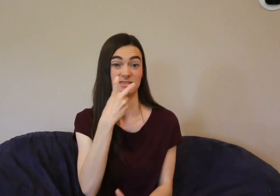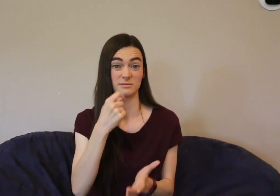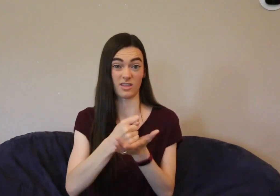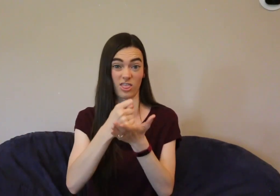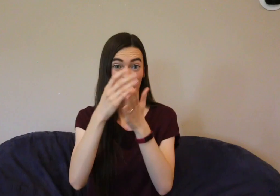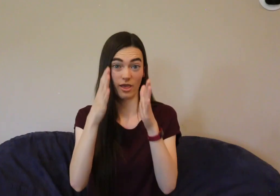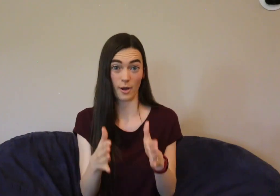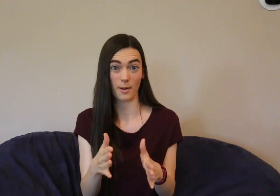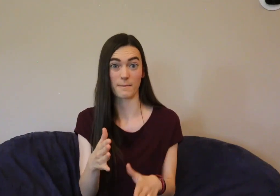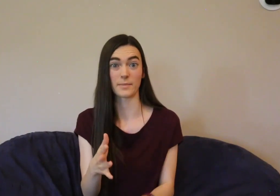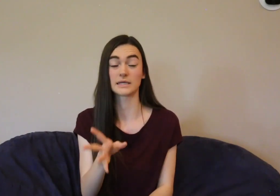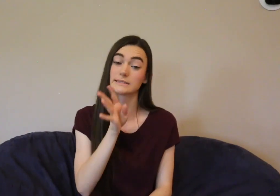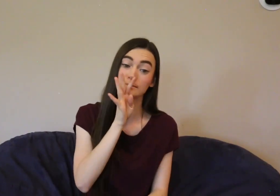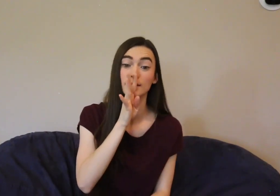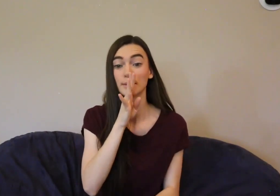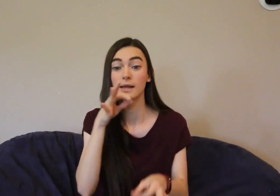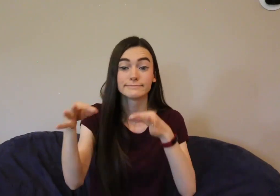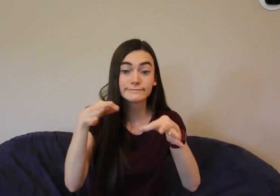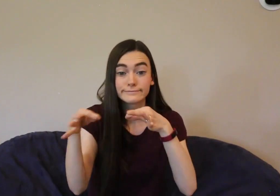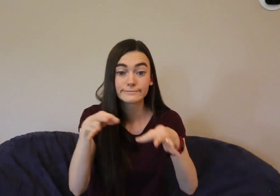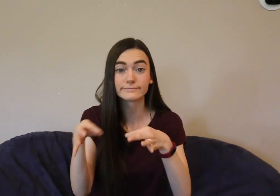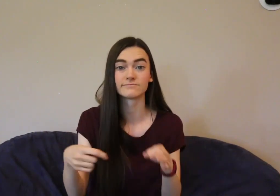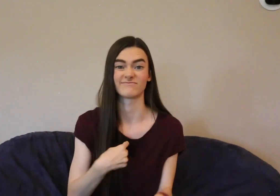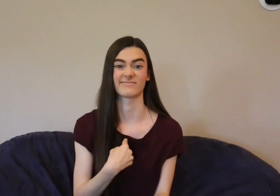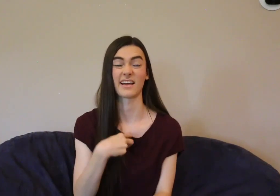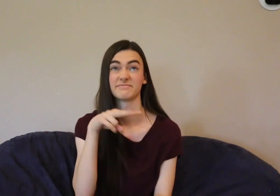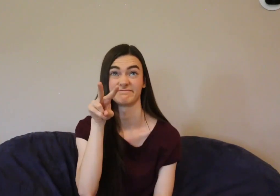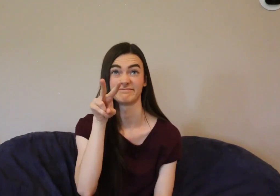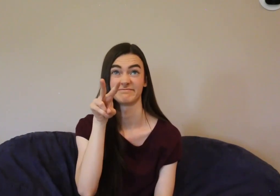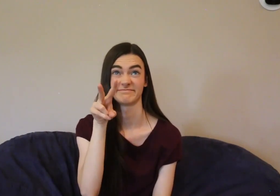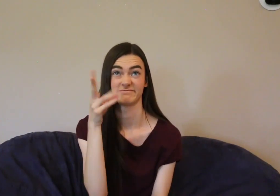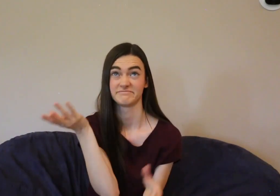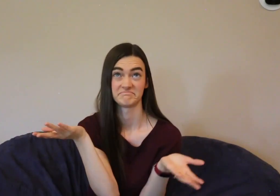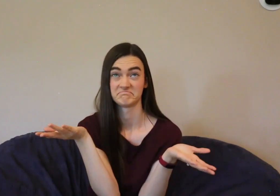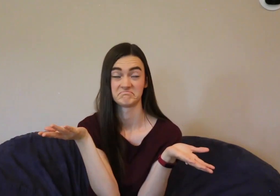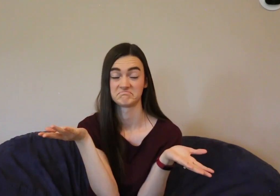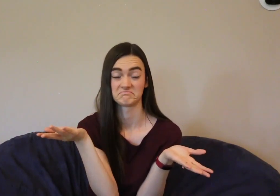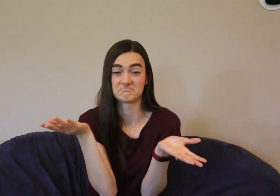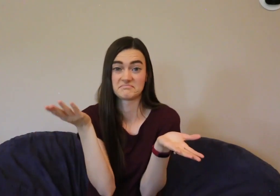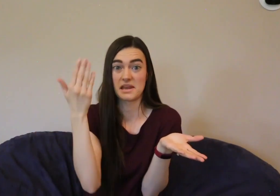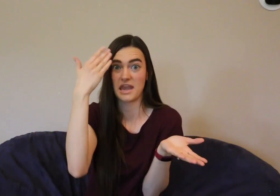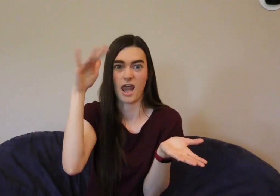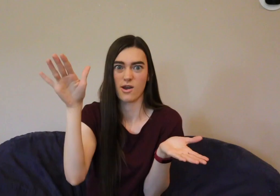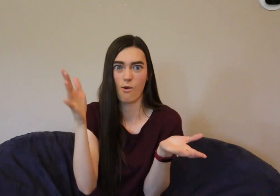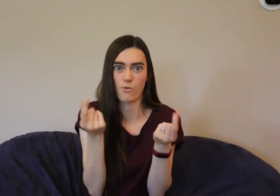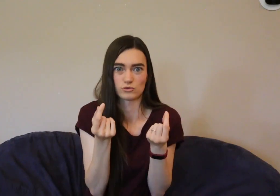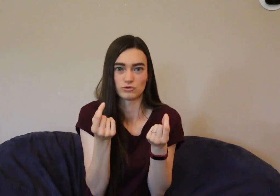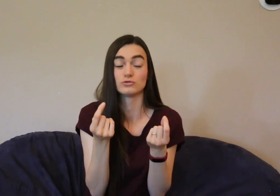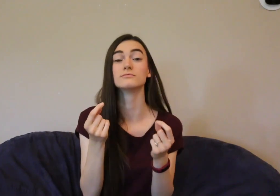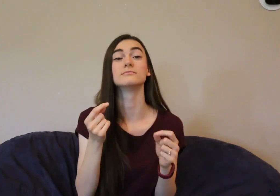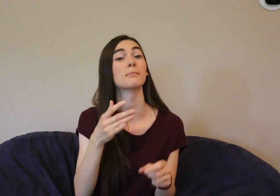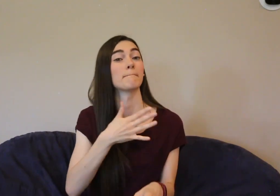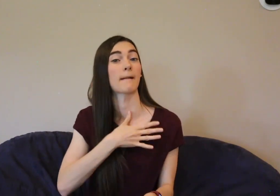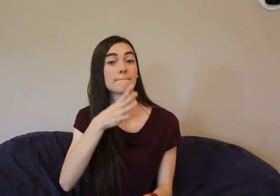For example, the speech therapist would speak some instructions to me and I would sit there and not know what to do.